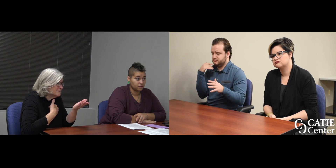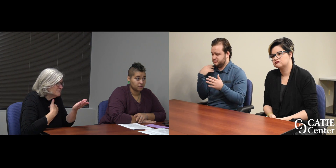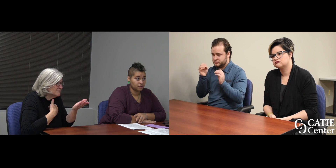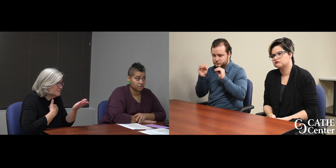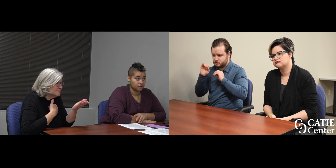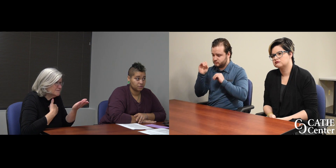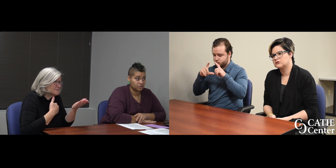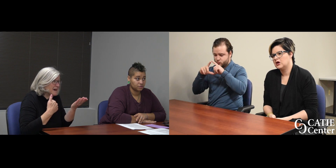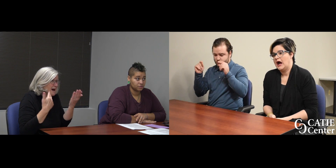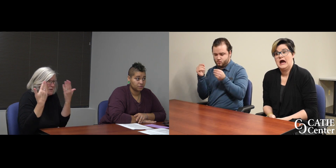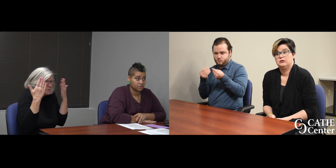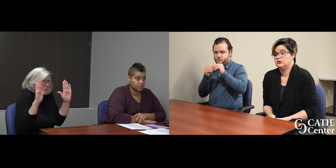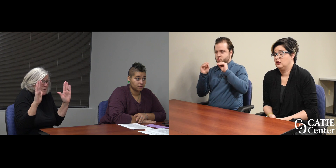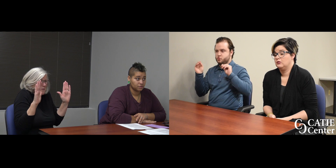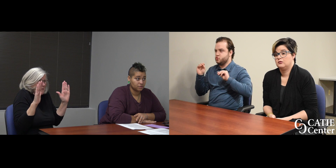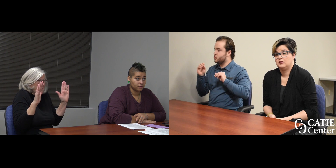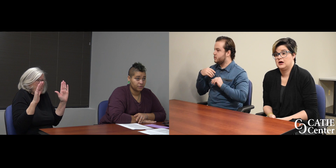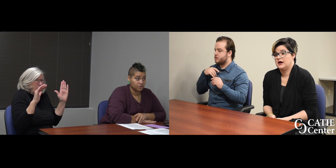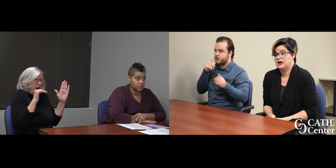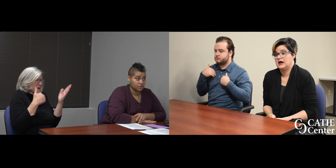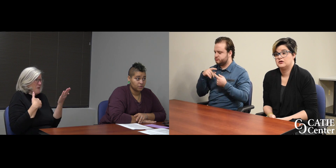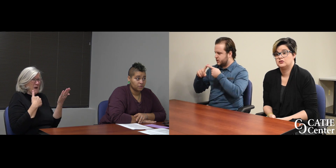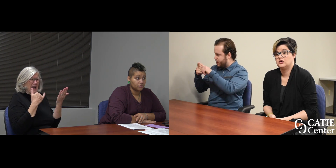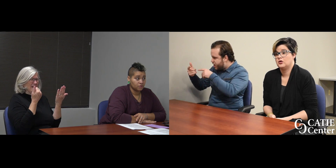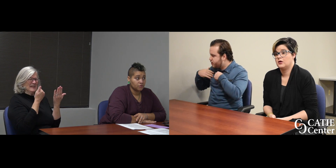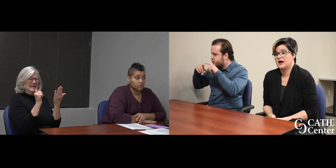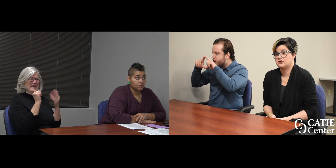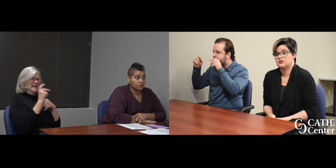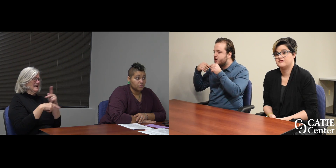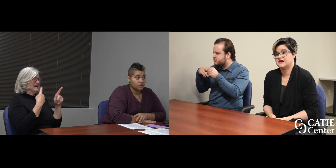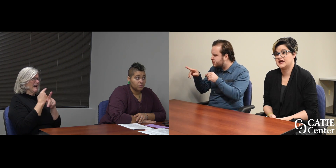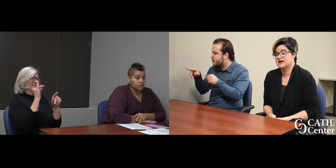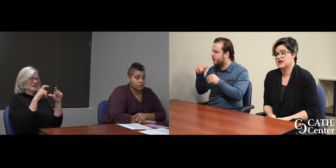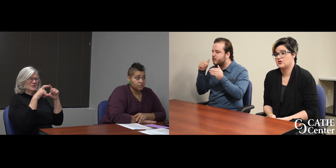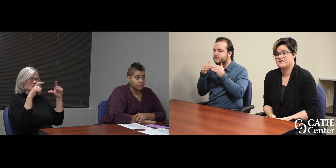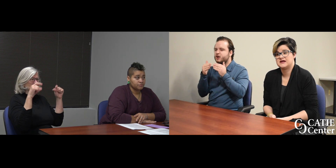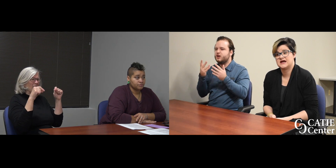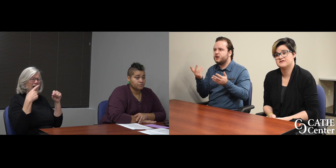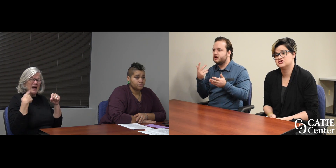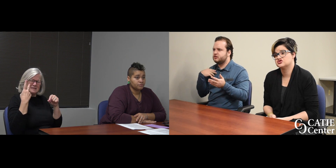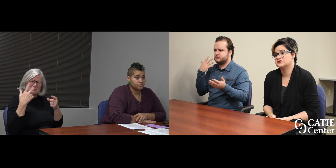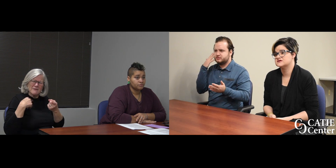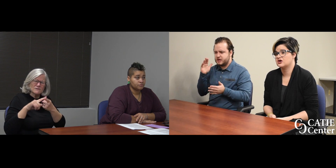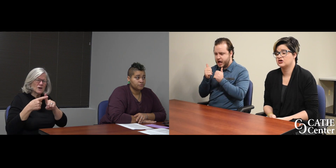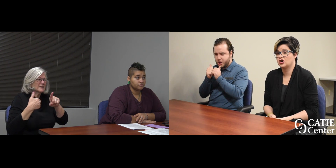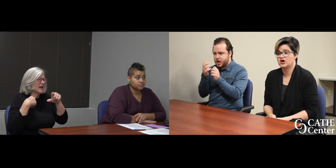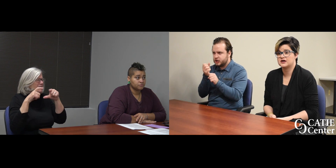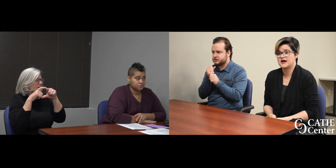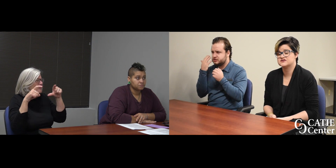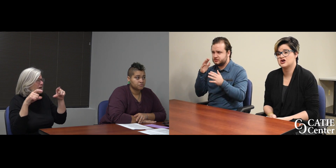I: I don't know. I don't know. I don't have any kind of insurance card.